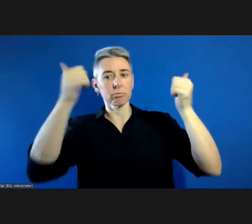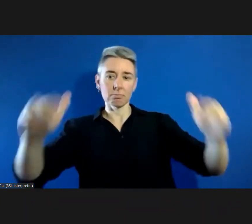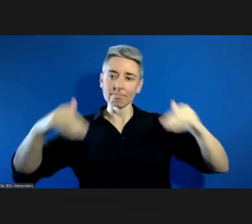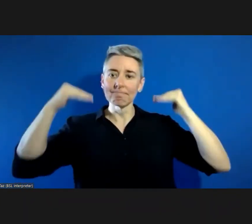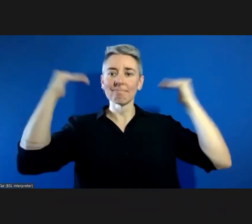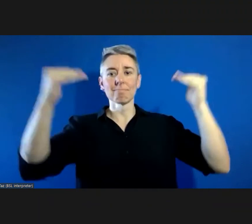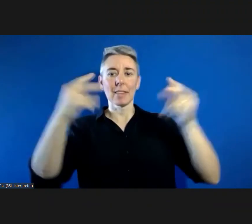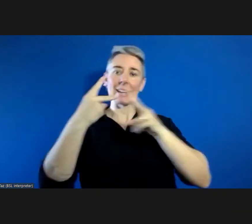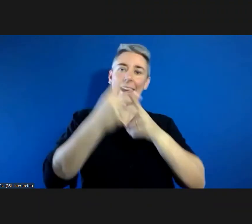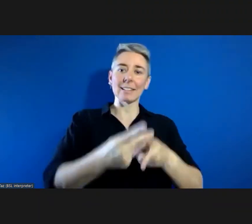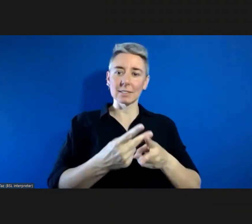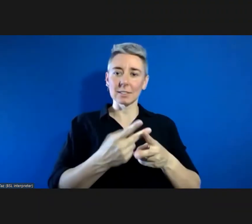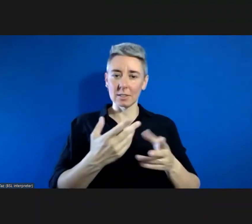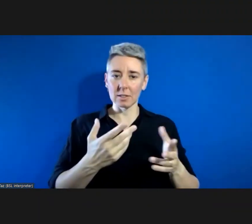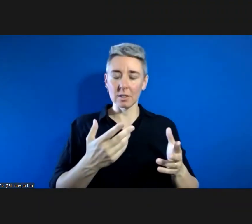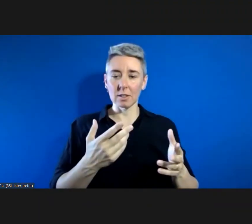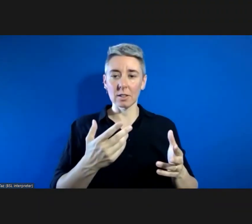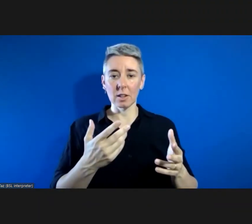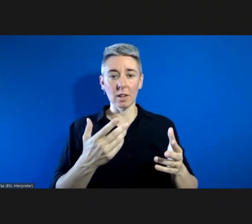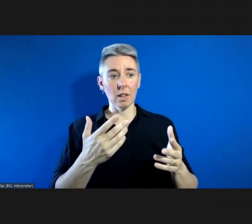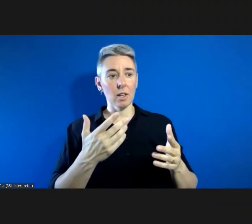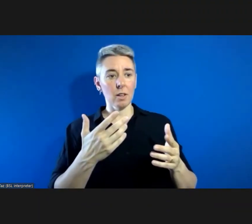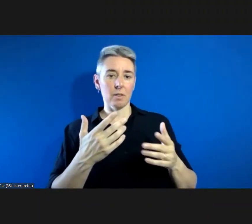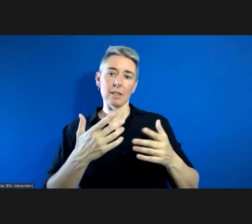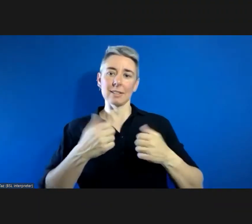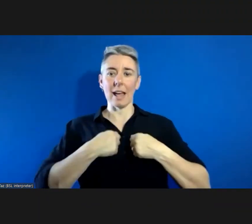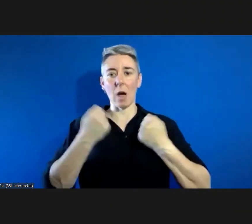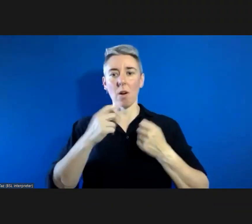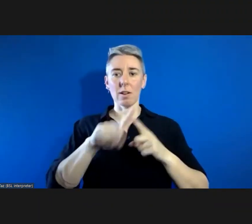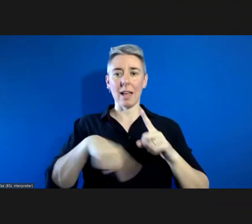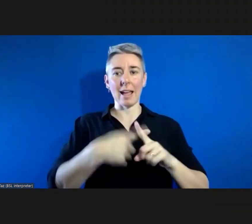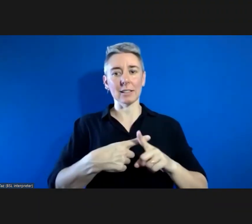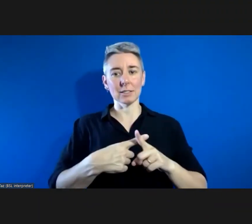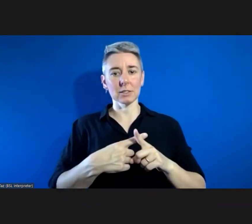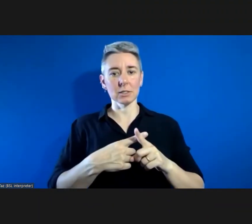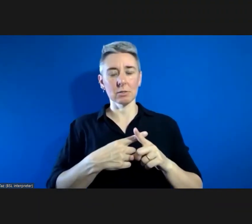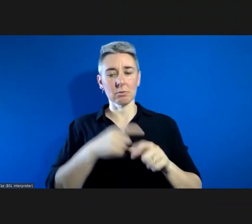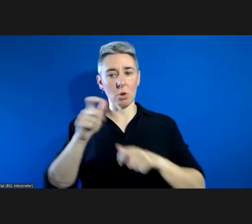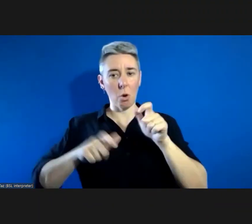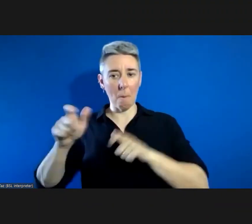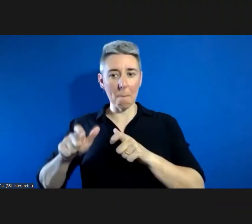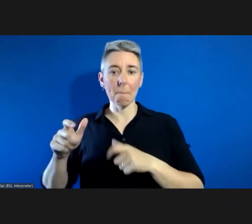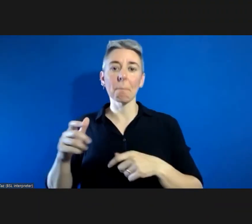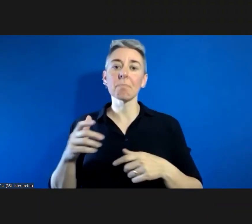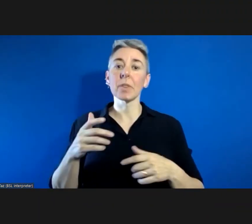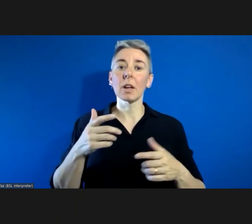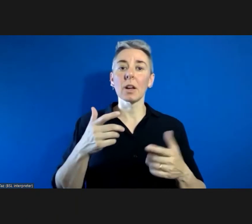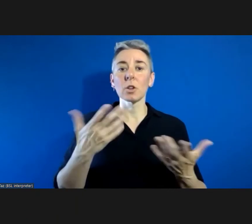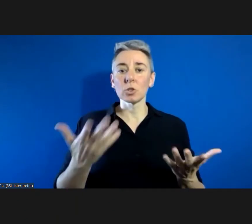not just an ex-con, "our ex-con". Apart from the fact that I only spent, I'd say it was probably